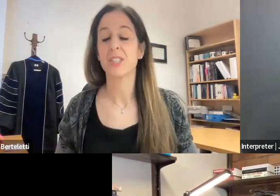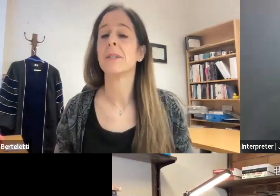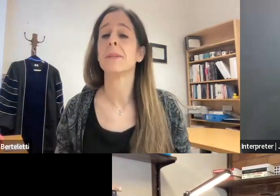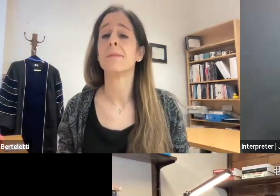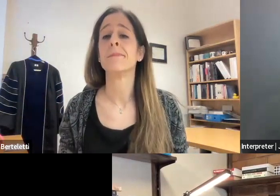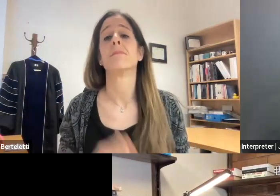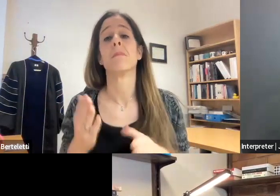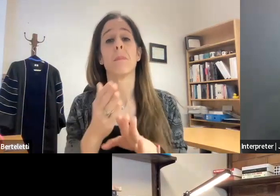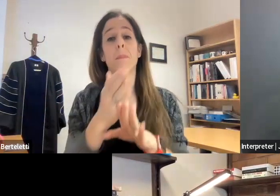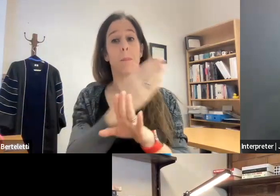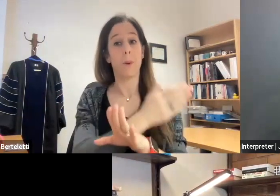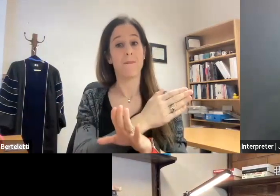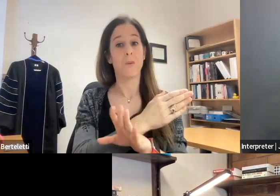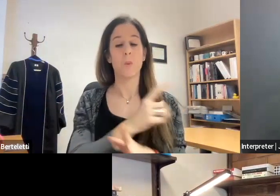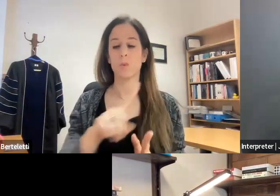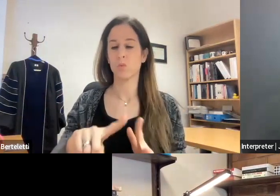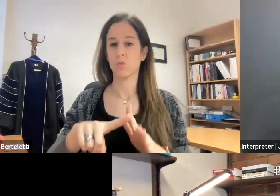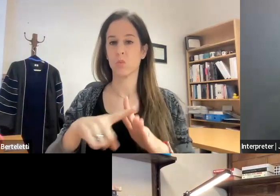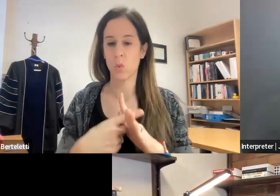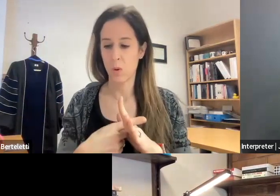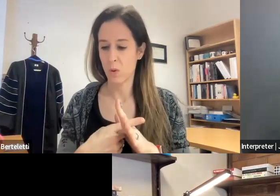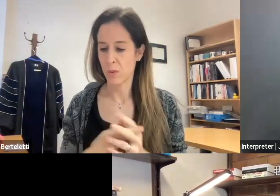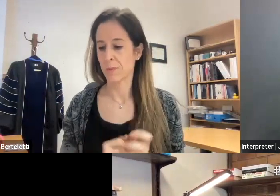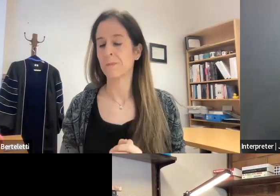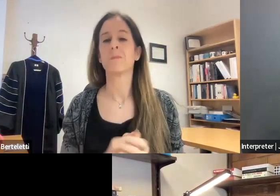for our Distinguished Lecture Series.